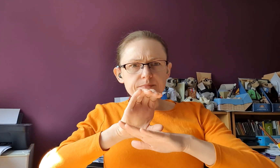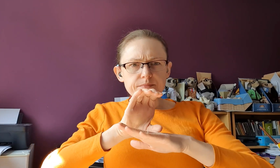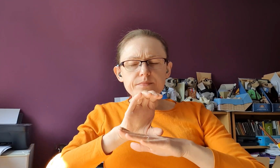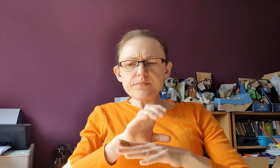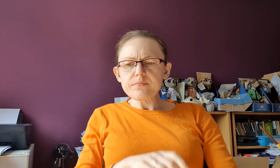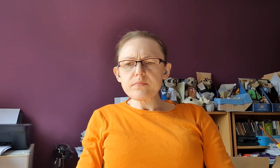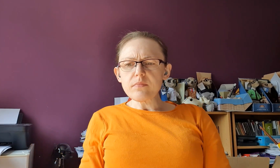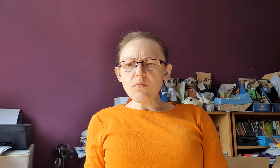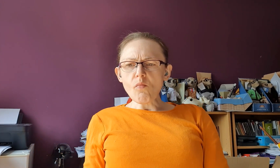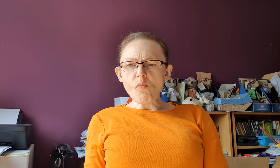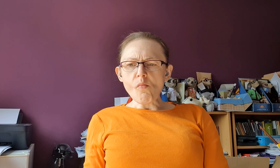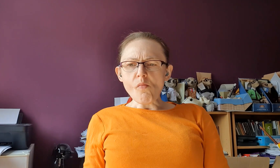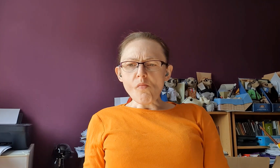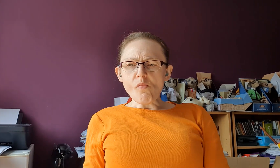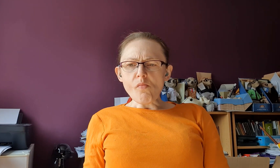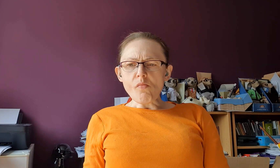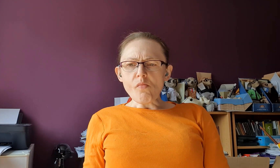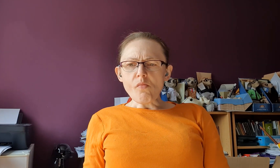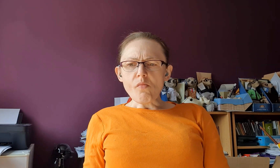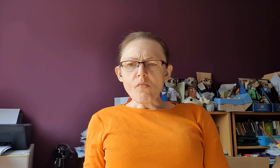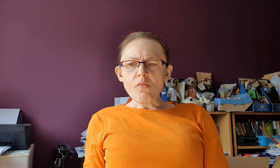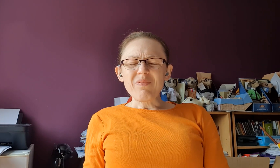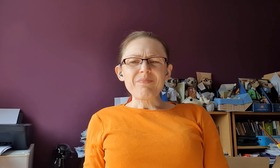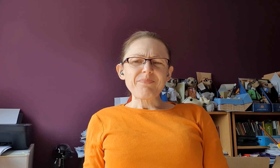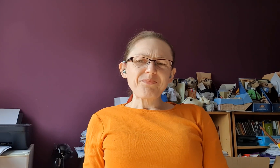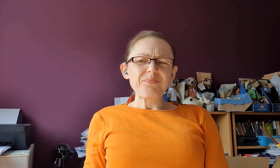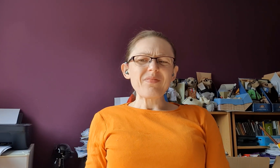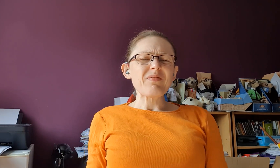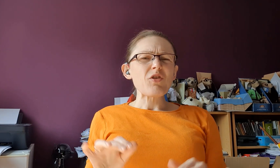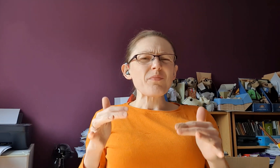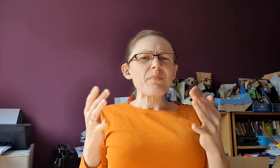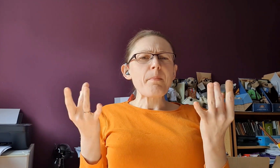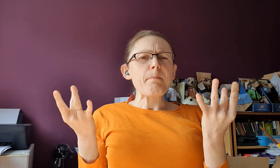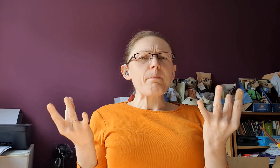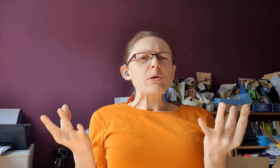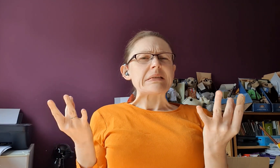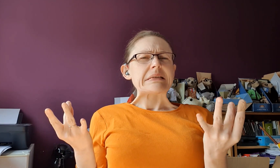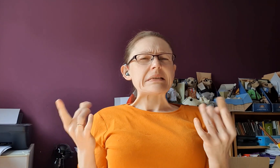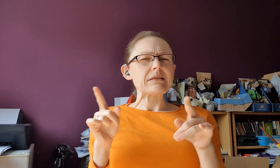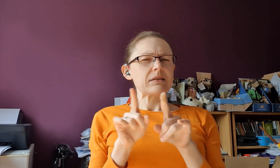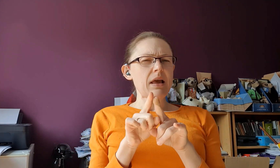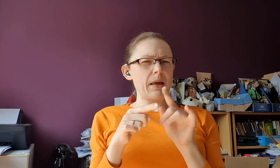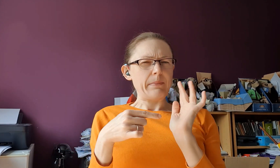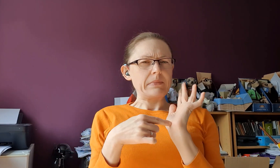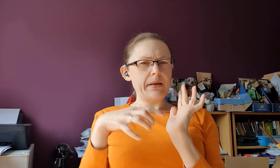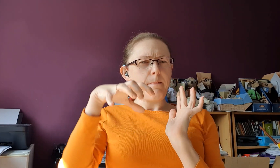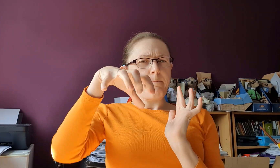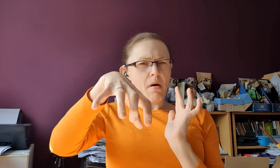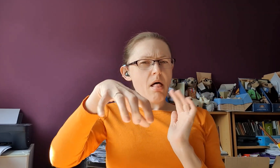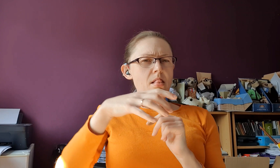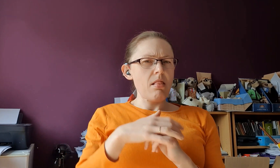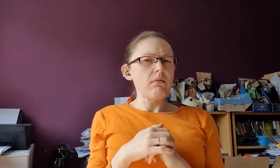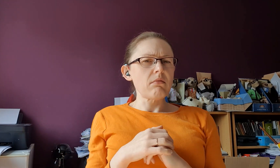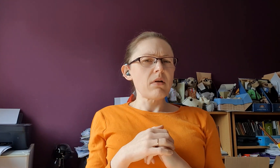mmm.... Buddhists, they also go to a temple.